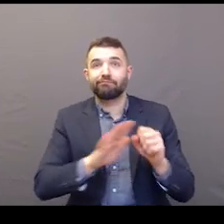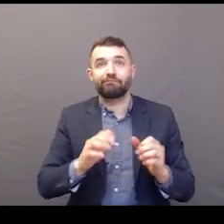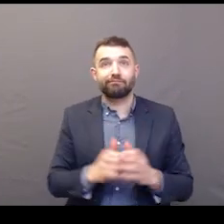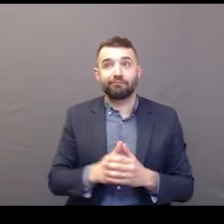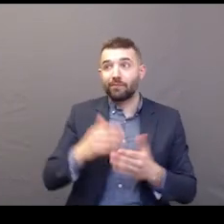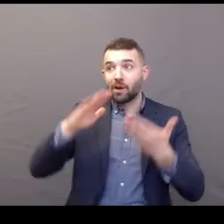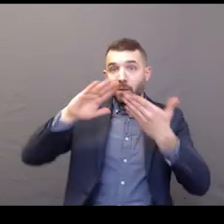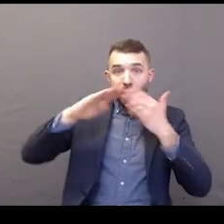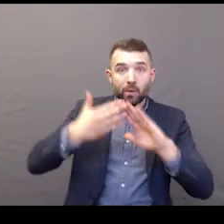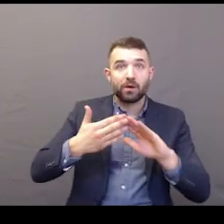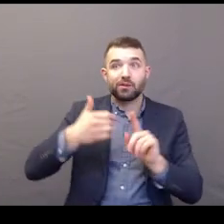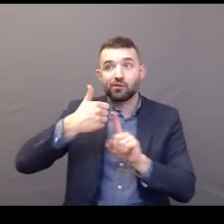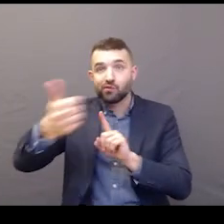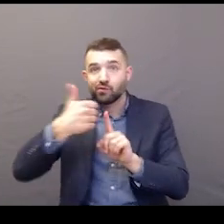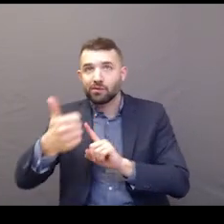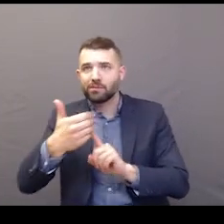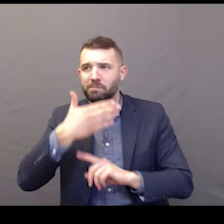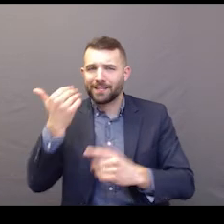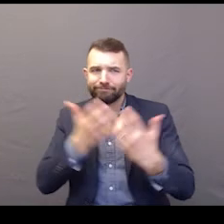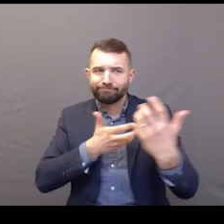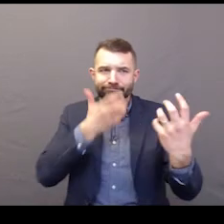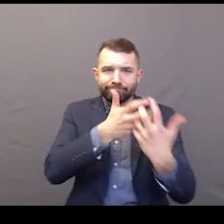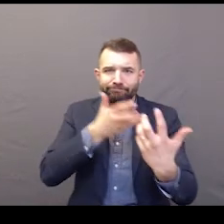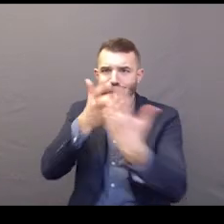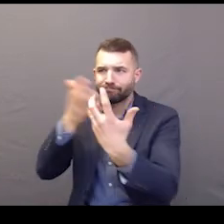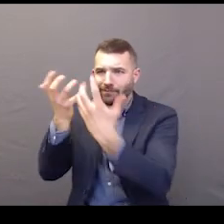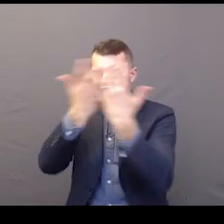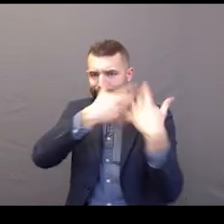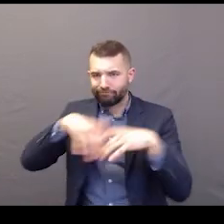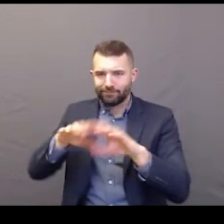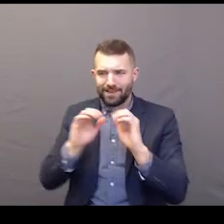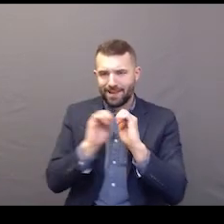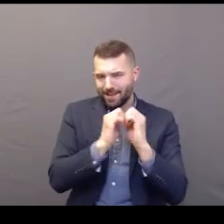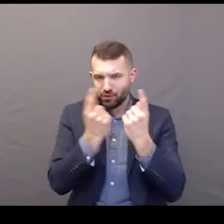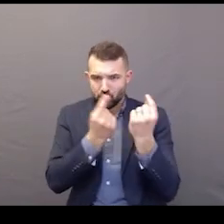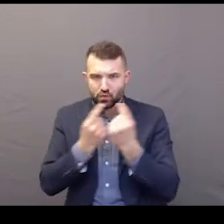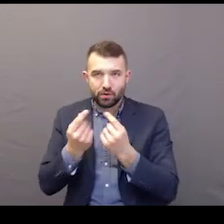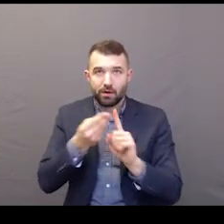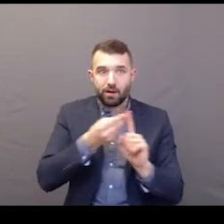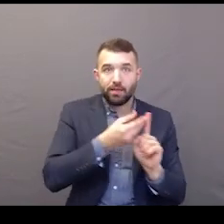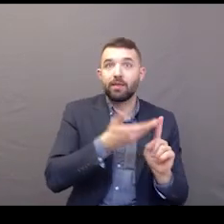integrate with their current and planned future routes. I’ll turn it back to Kathy to go over environmental review underway.